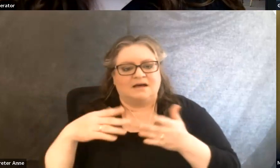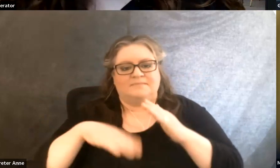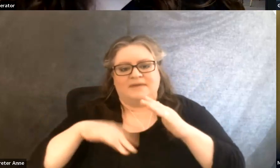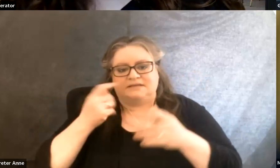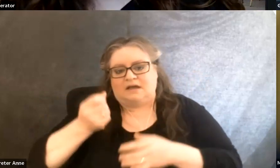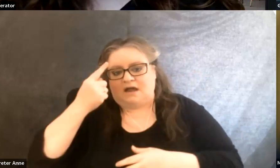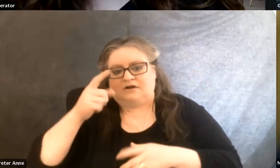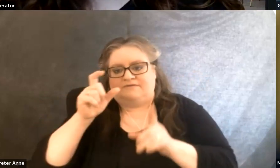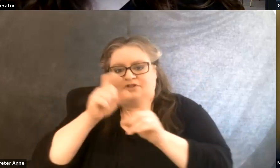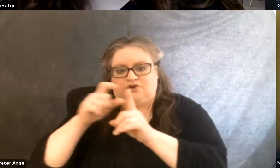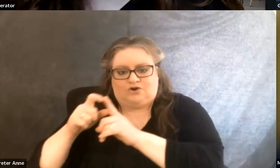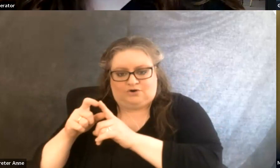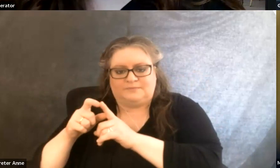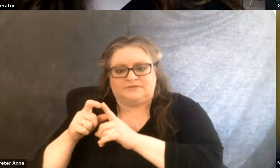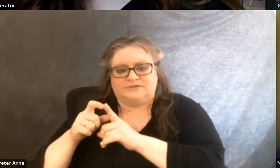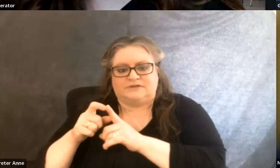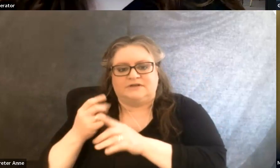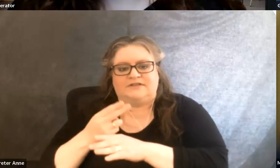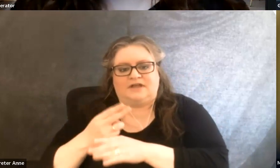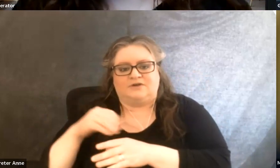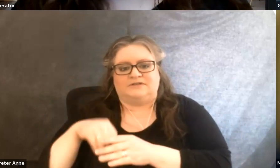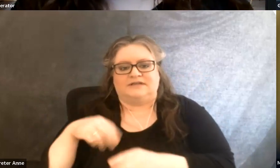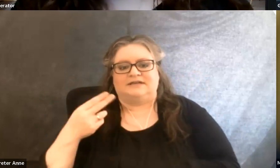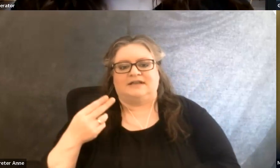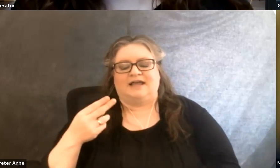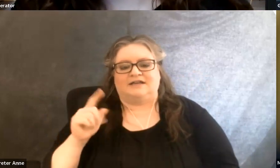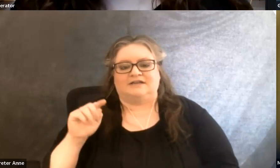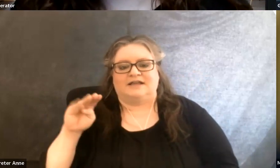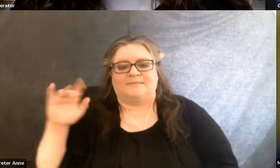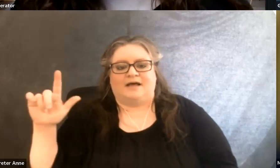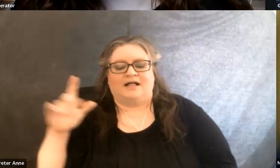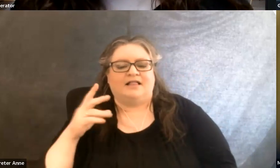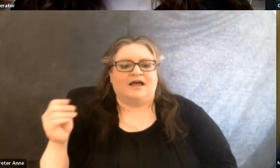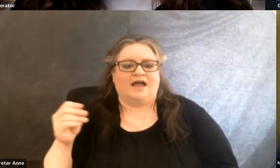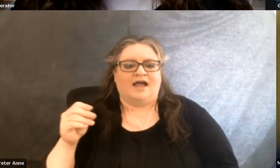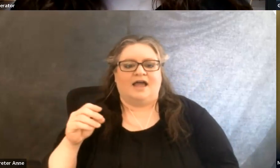of the terms that are used in HTML and in markup languages,